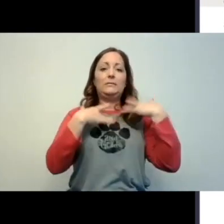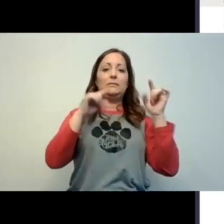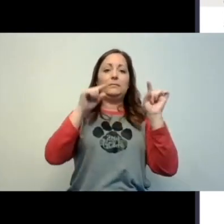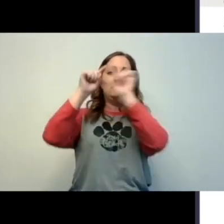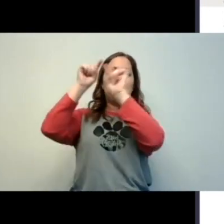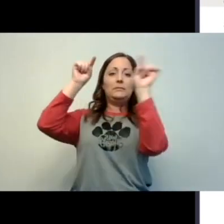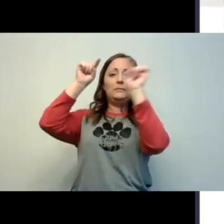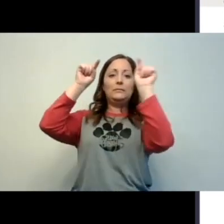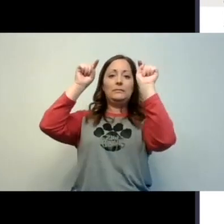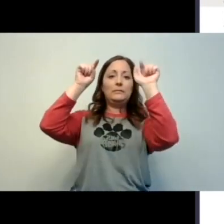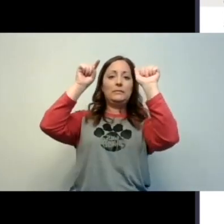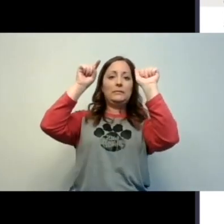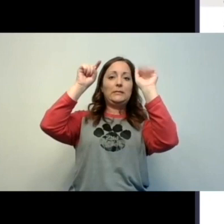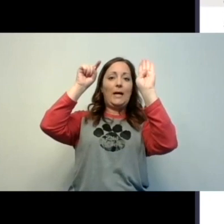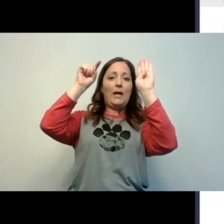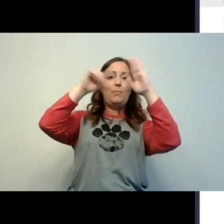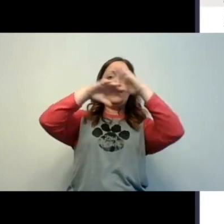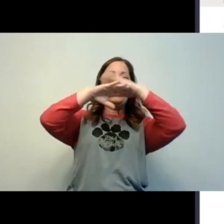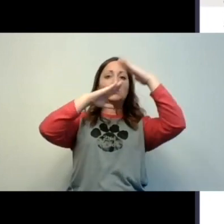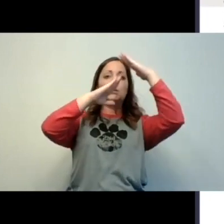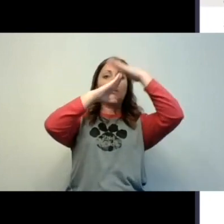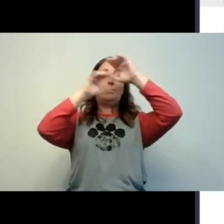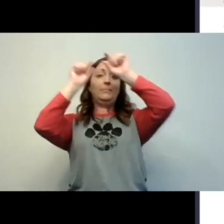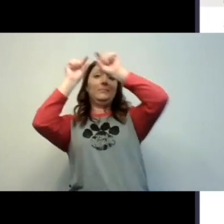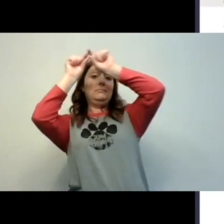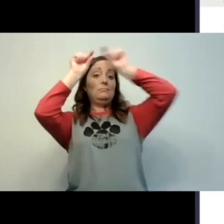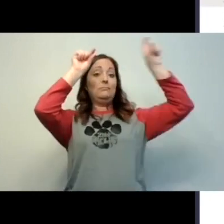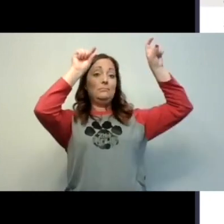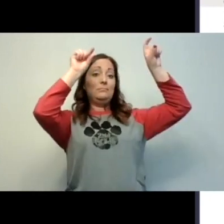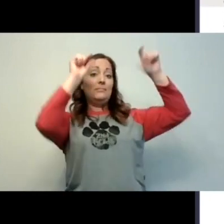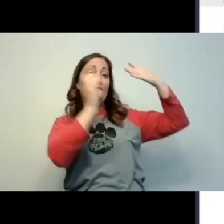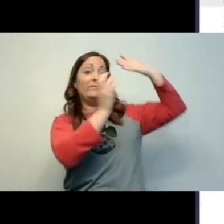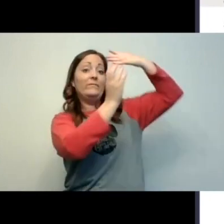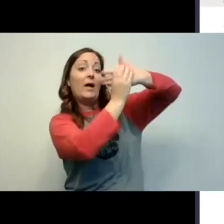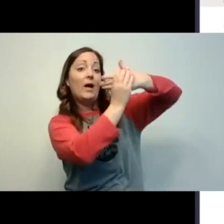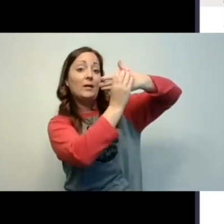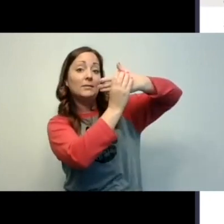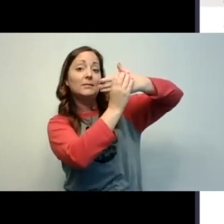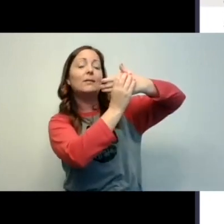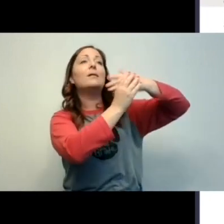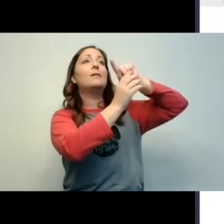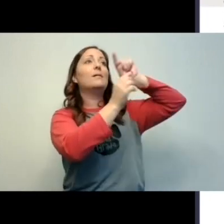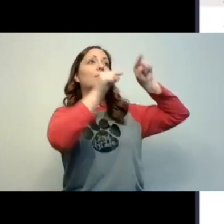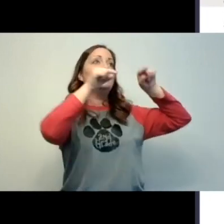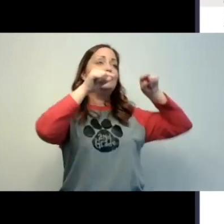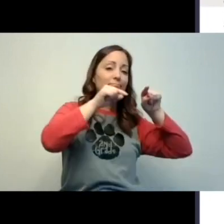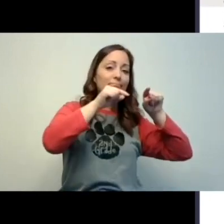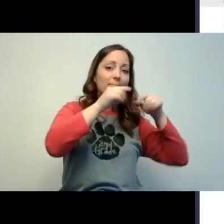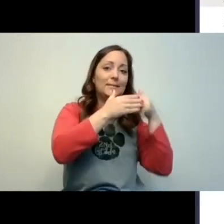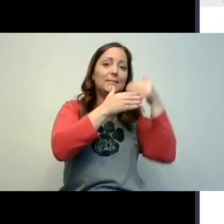In the web-based version you have to go through an extra step to access these file folders.